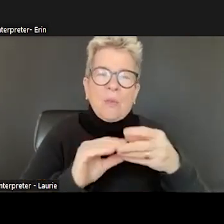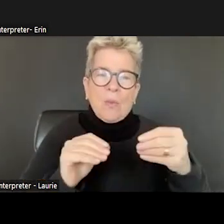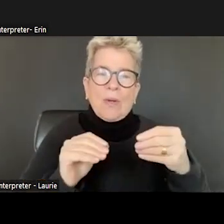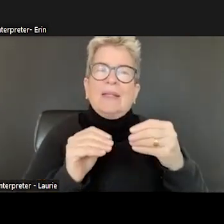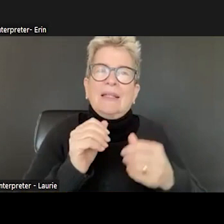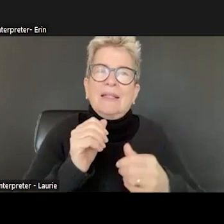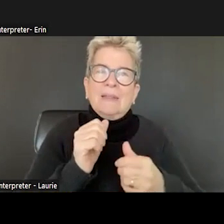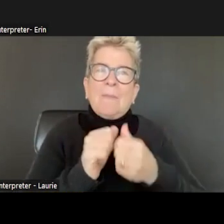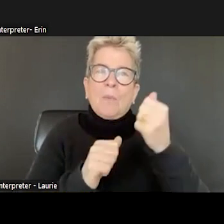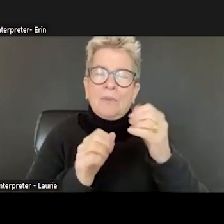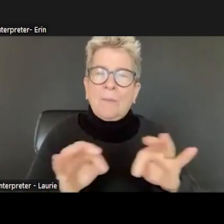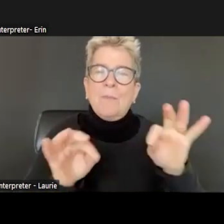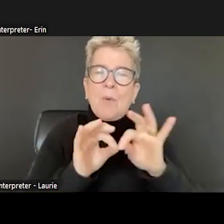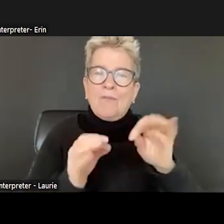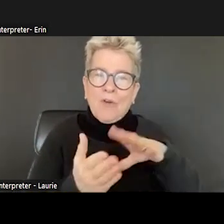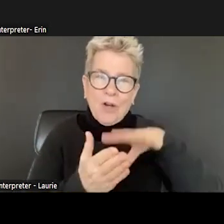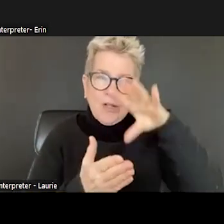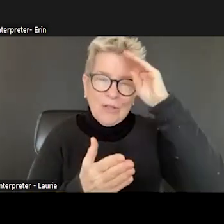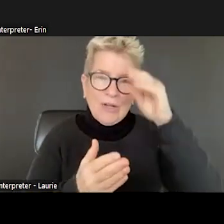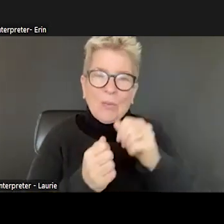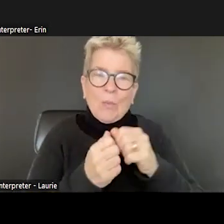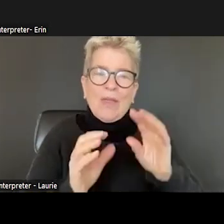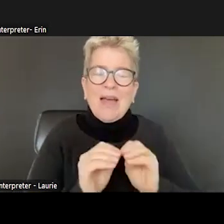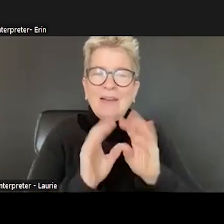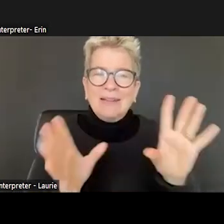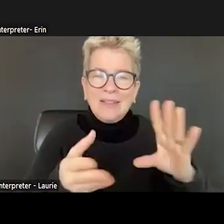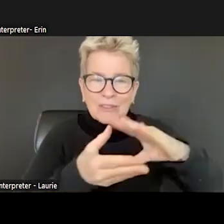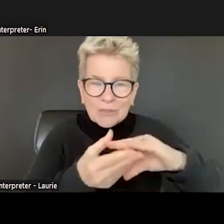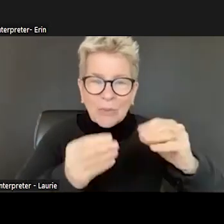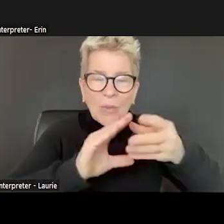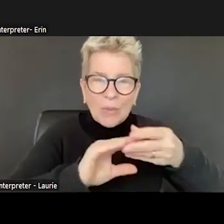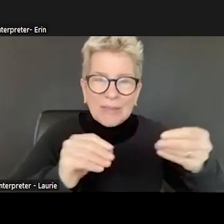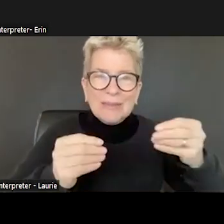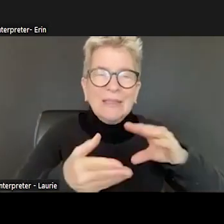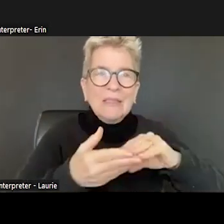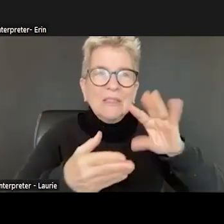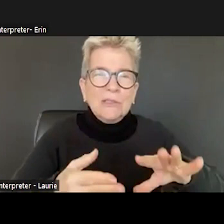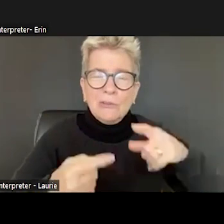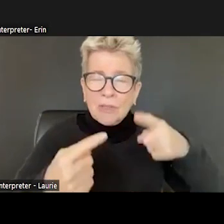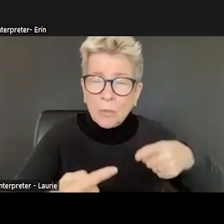learning. And without kind of clear stories, students have a lot of trouble with financial